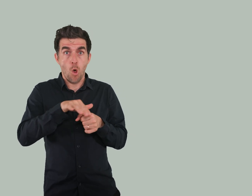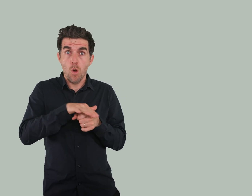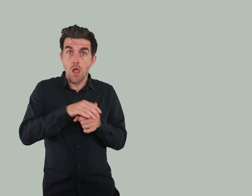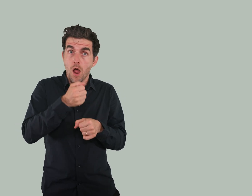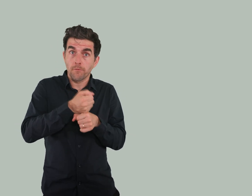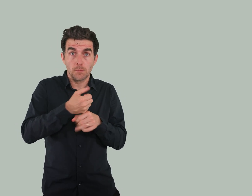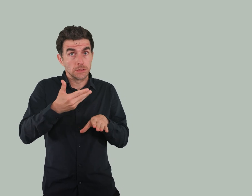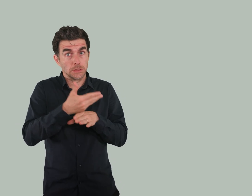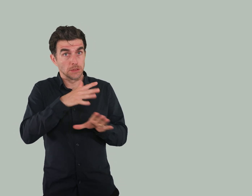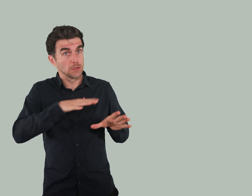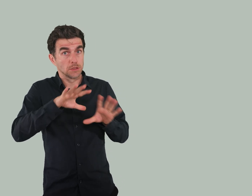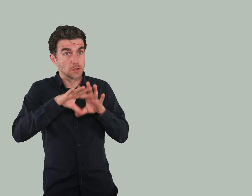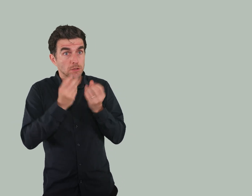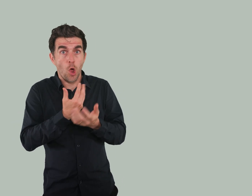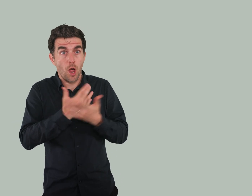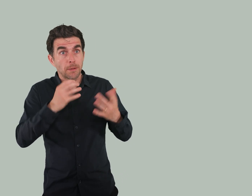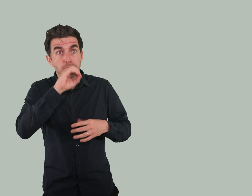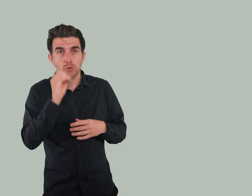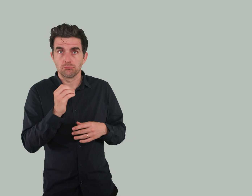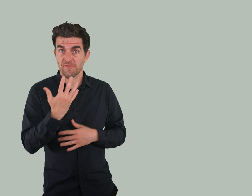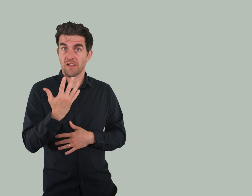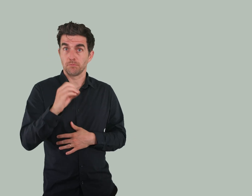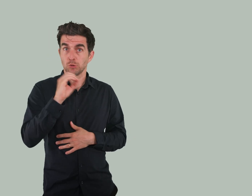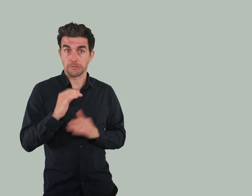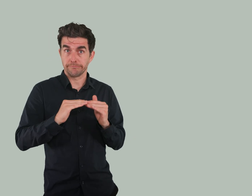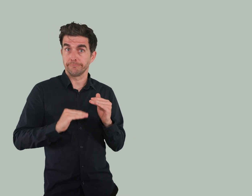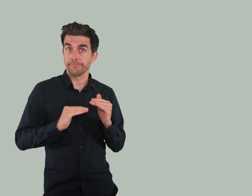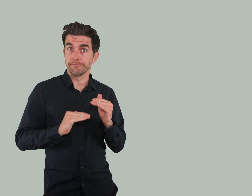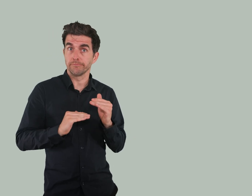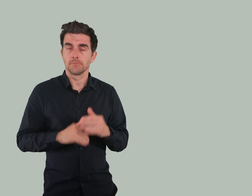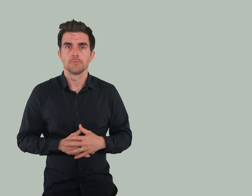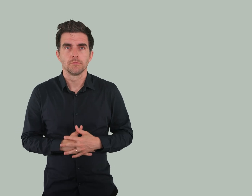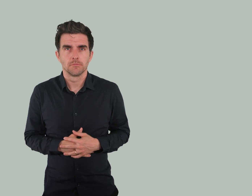less than five per cent of the local government workforce.